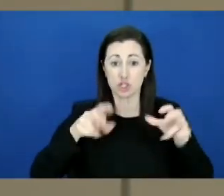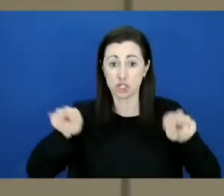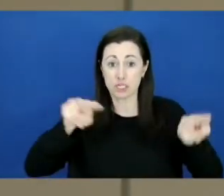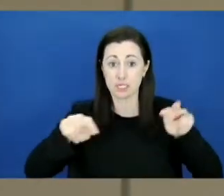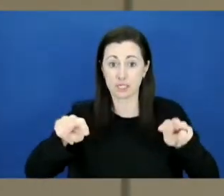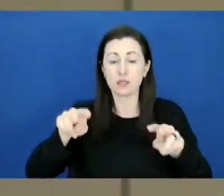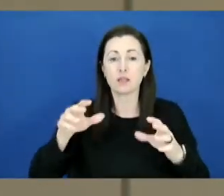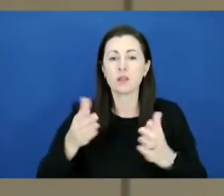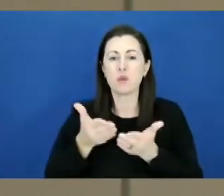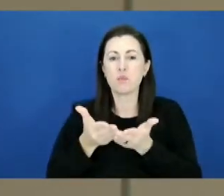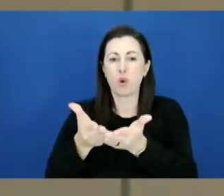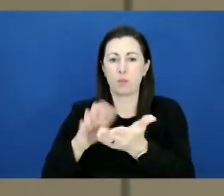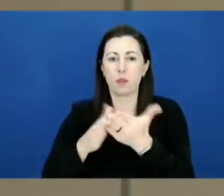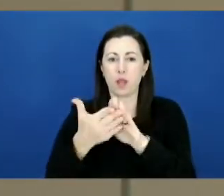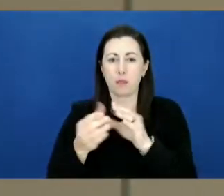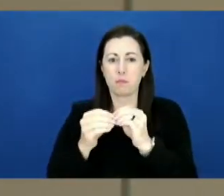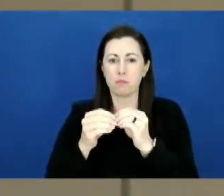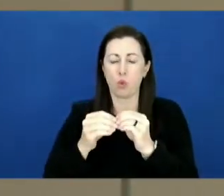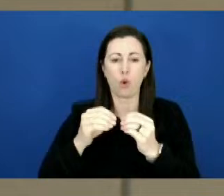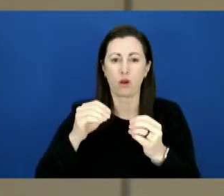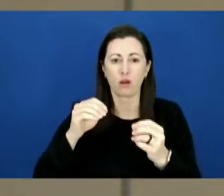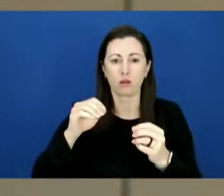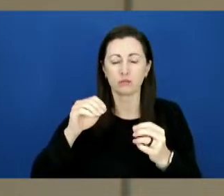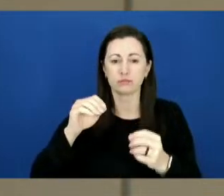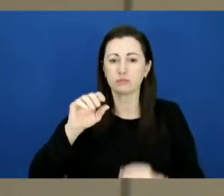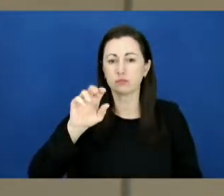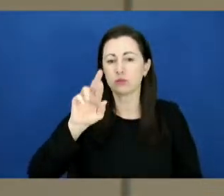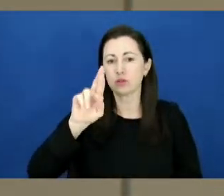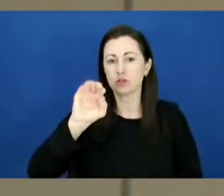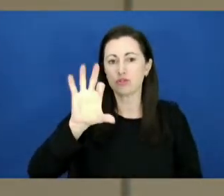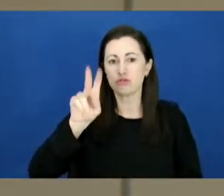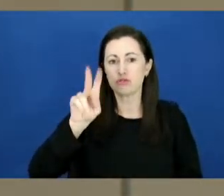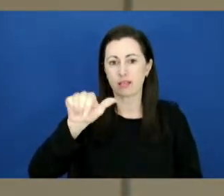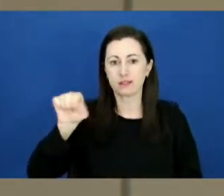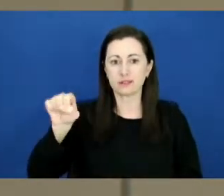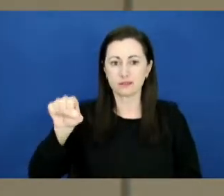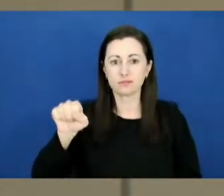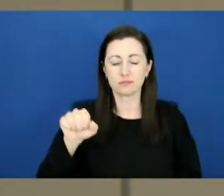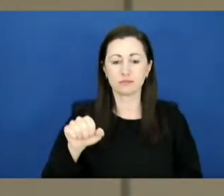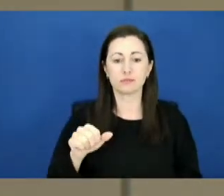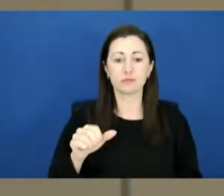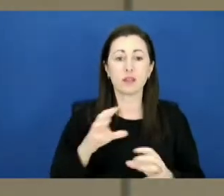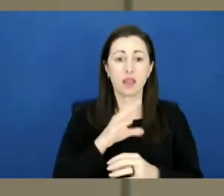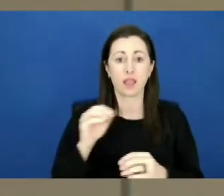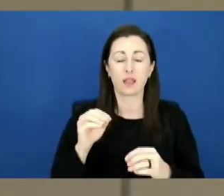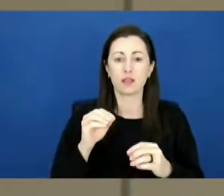COMMISSION, THE MORE RECKLESS